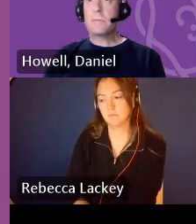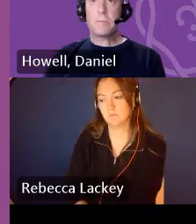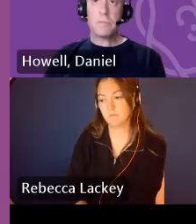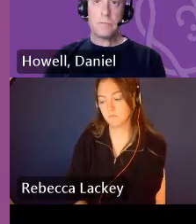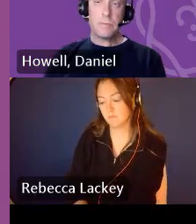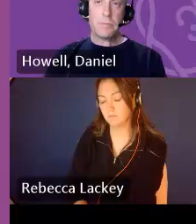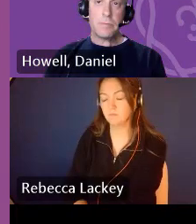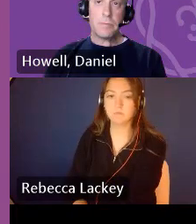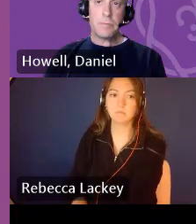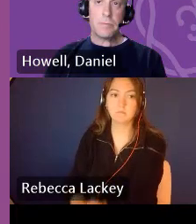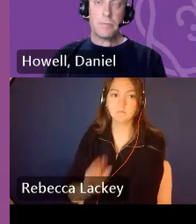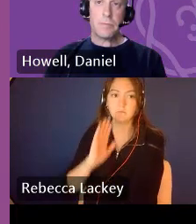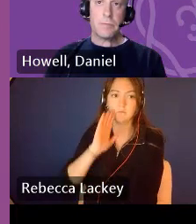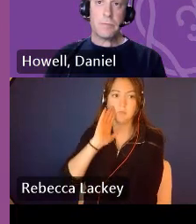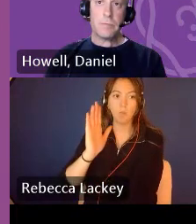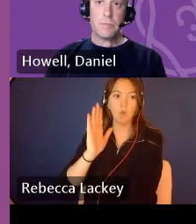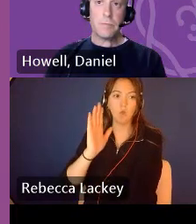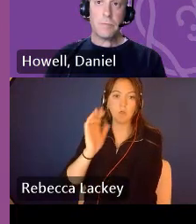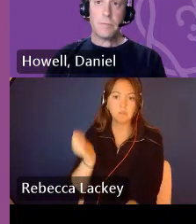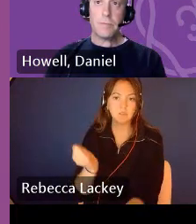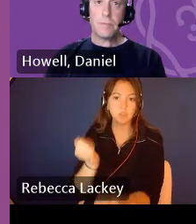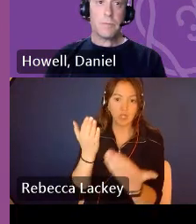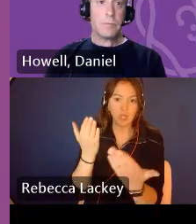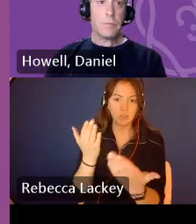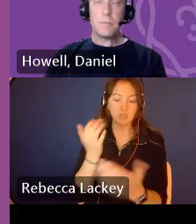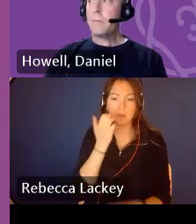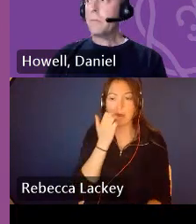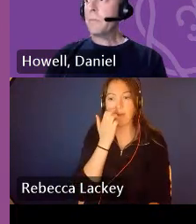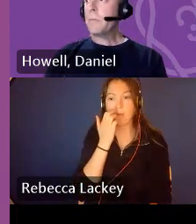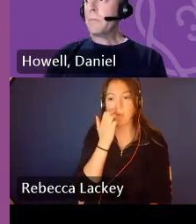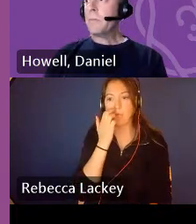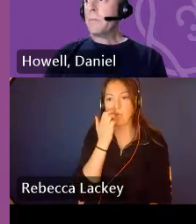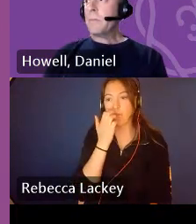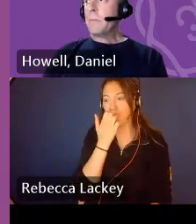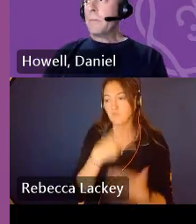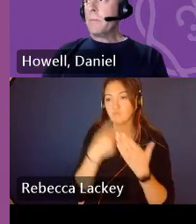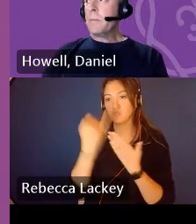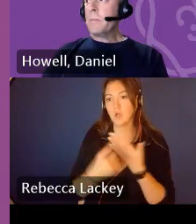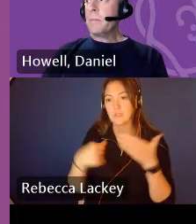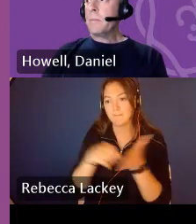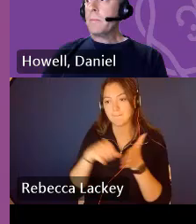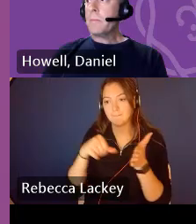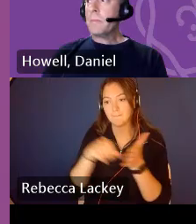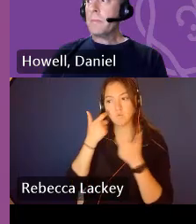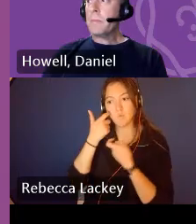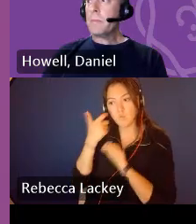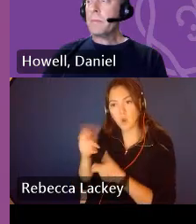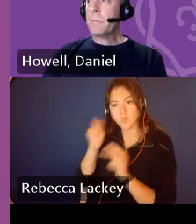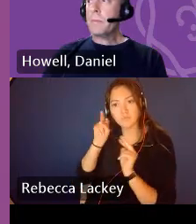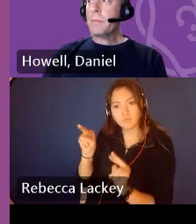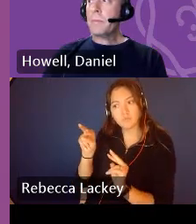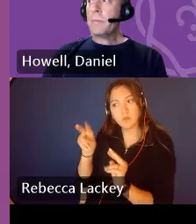I would um suggest that uh going to the project web page and watching for any updates uh would